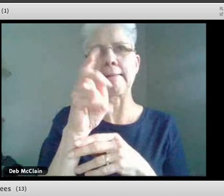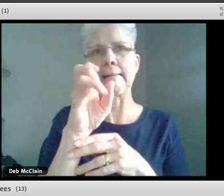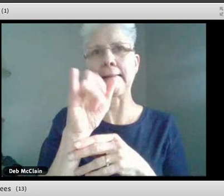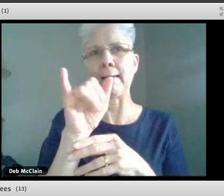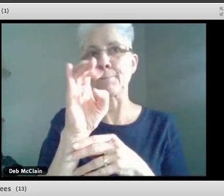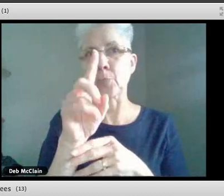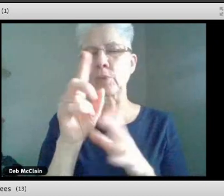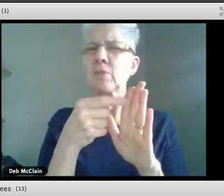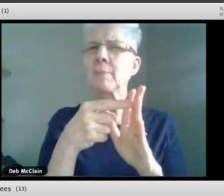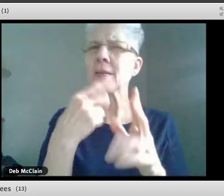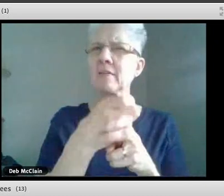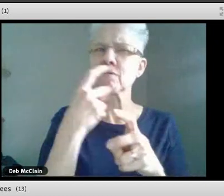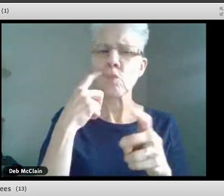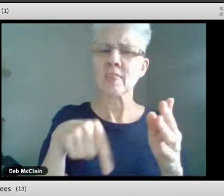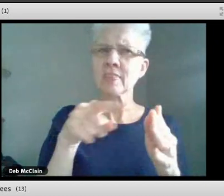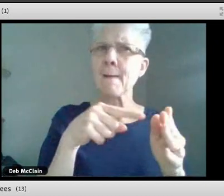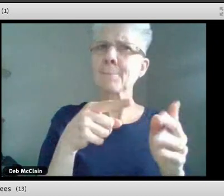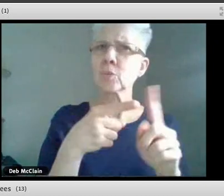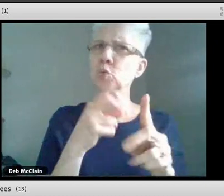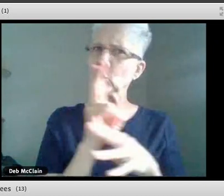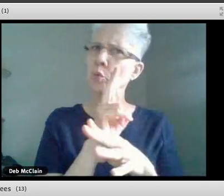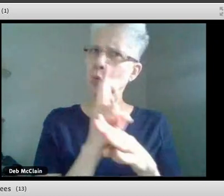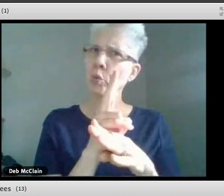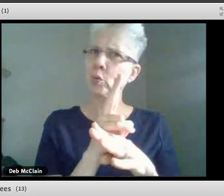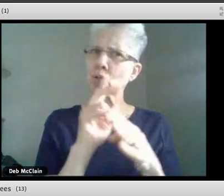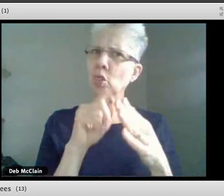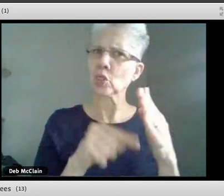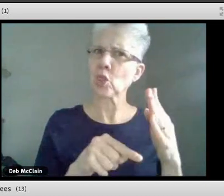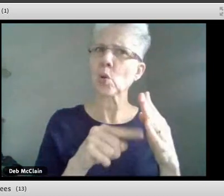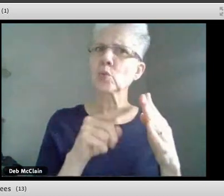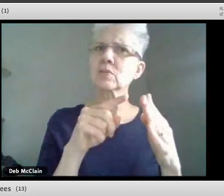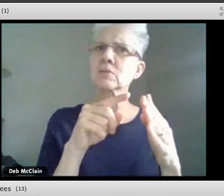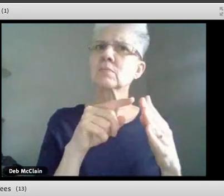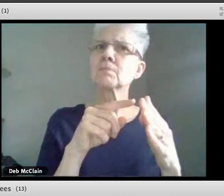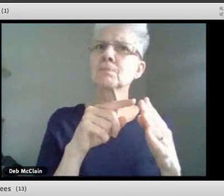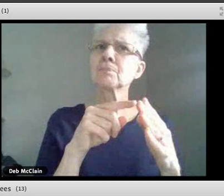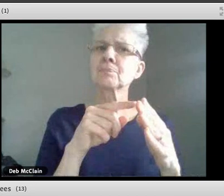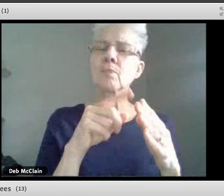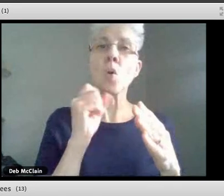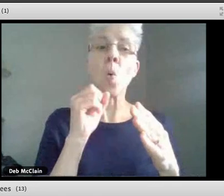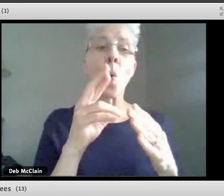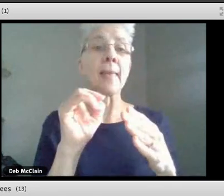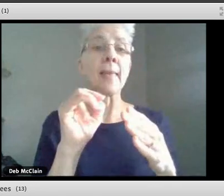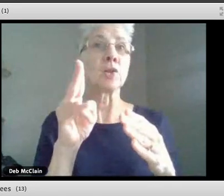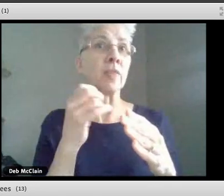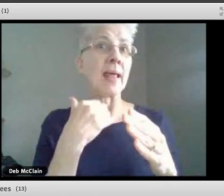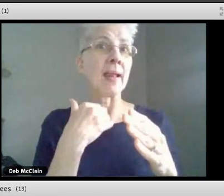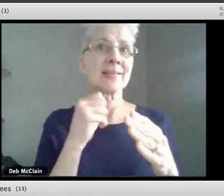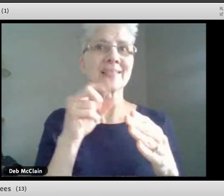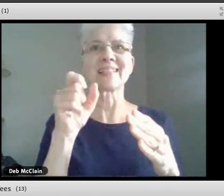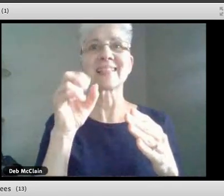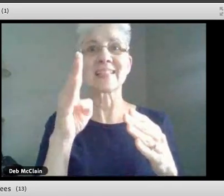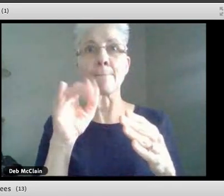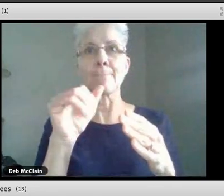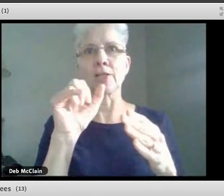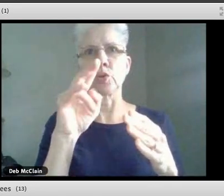to be able to use those two keys at once, or a menu that has sub-menus that you have to use the mouse to do the drop-down.